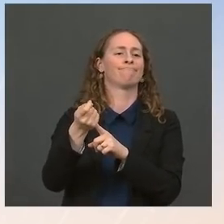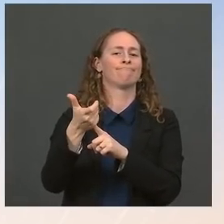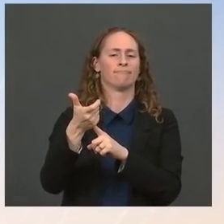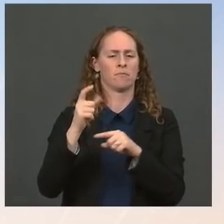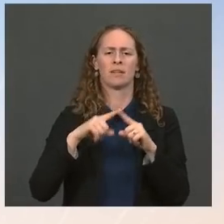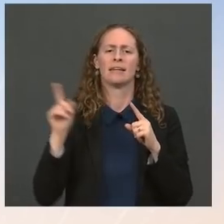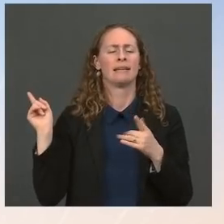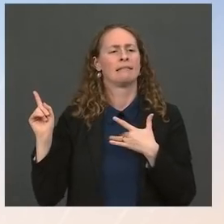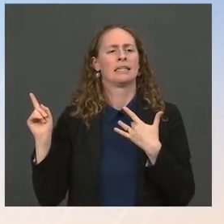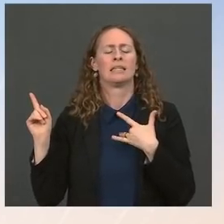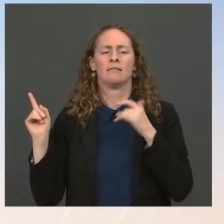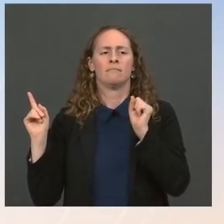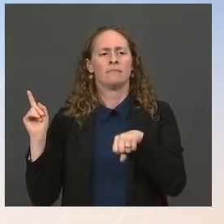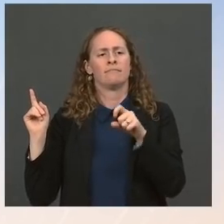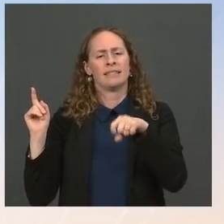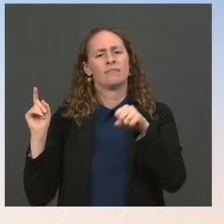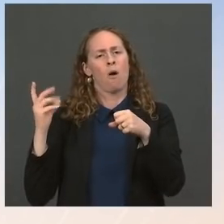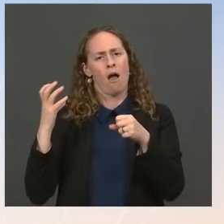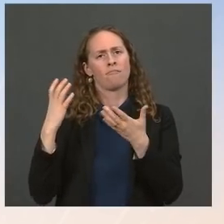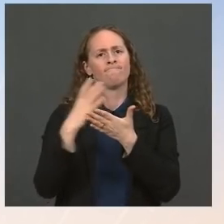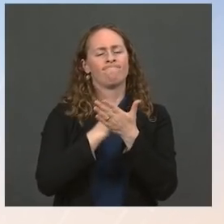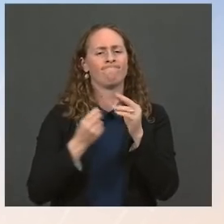Go ahead. The Press: Thanks, Jen. I have two questions.